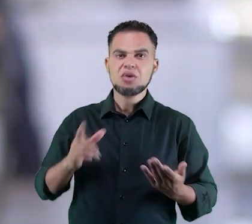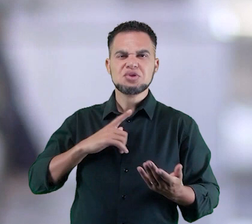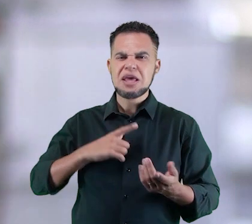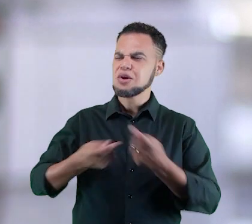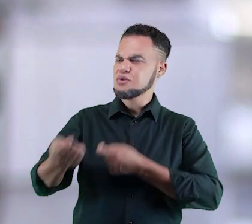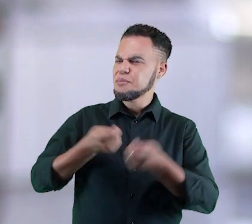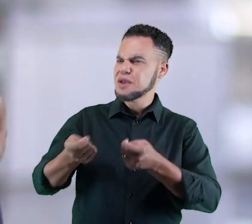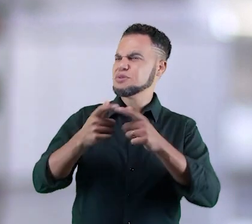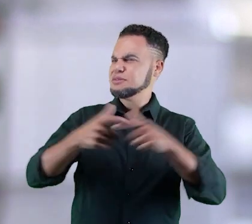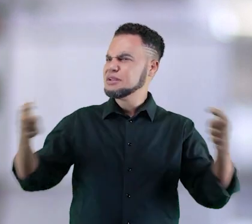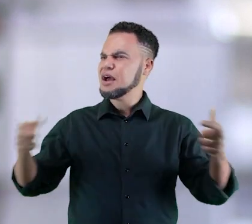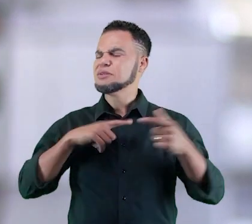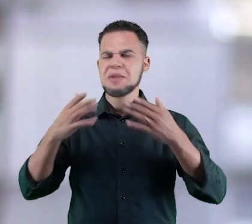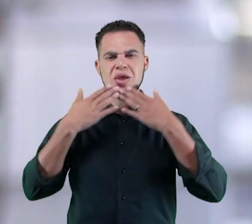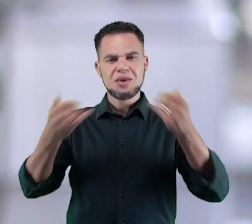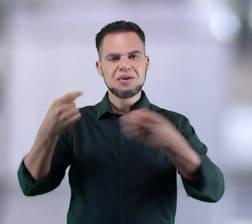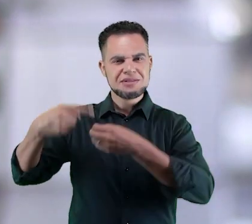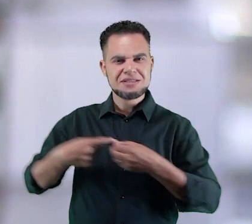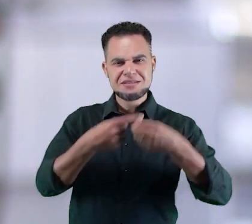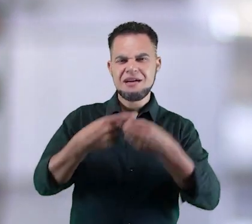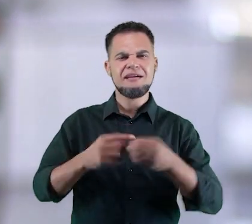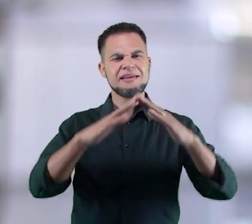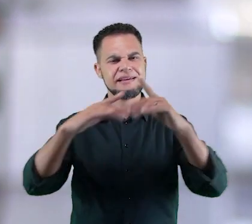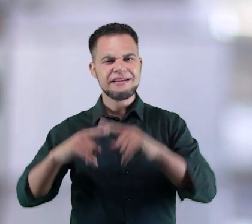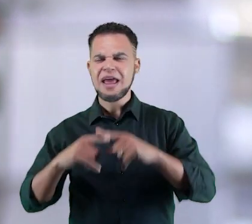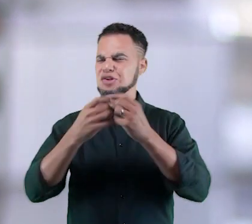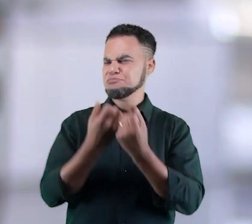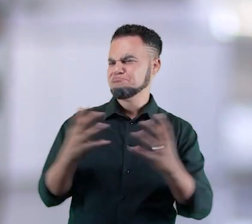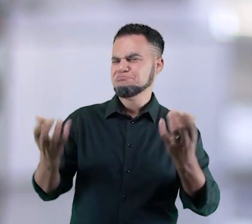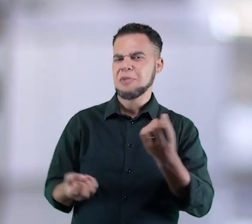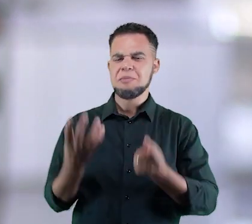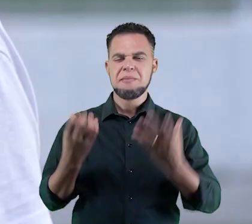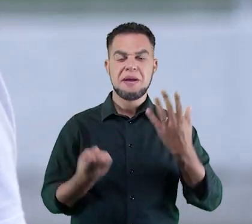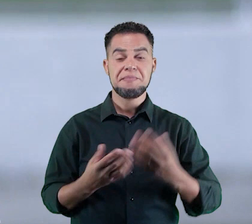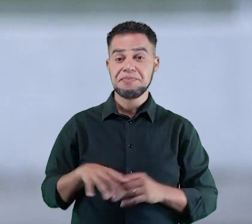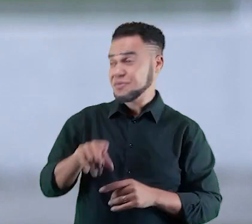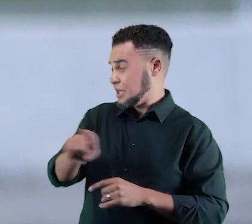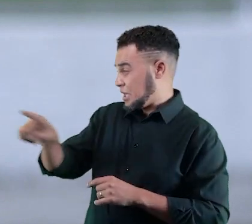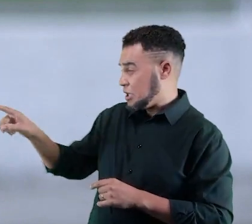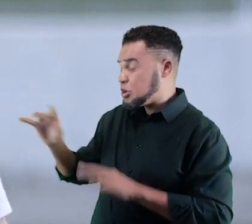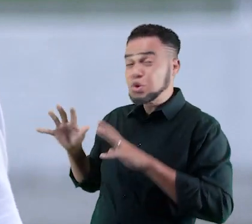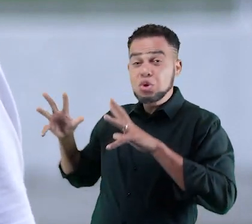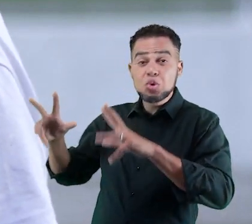large businesses that banded to our neighborhood, churches... Everything here was marsh.